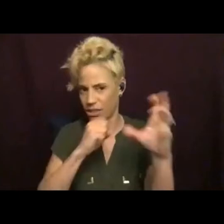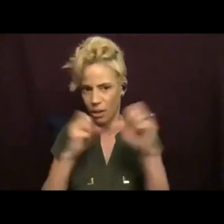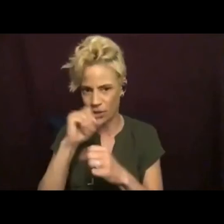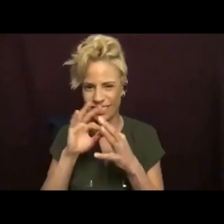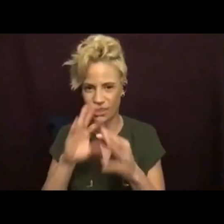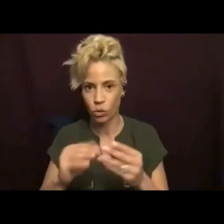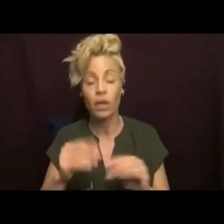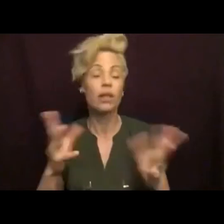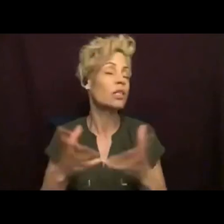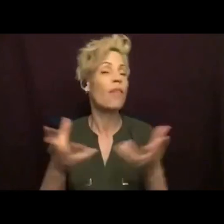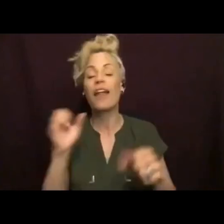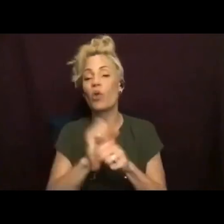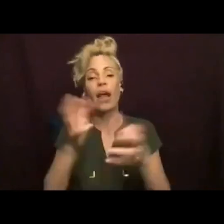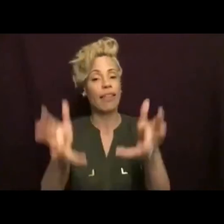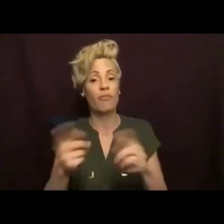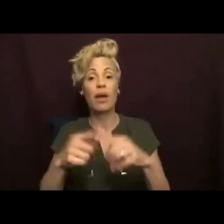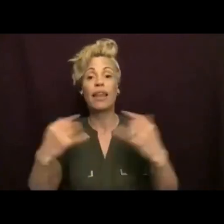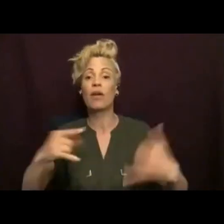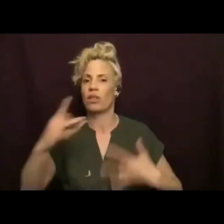but we're living in an exciting time to do that work.